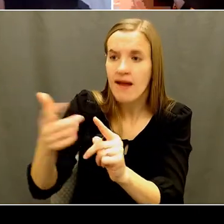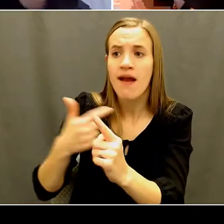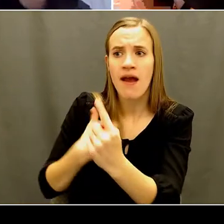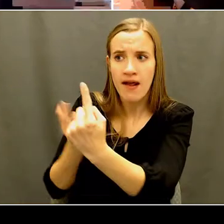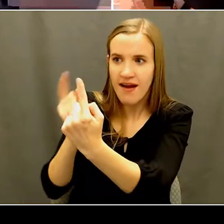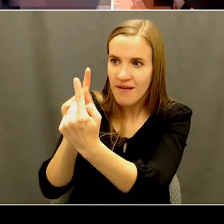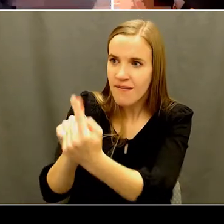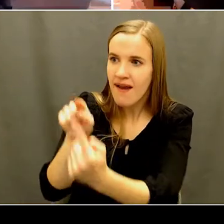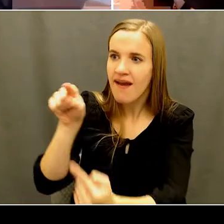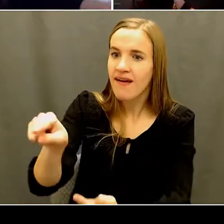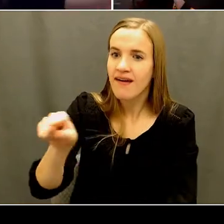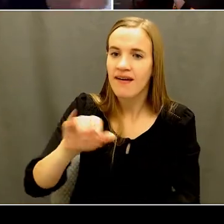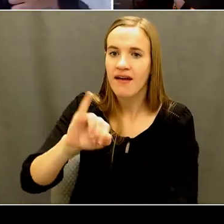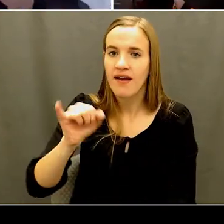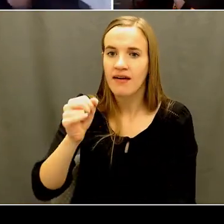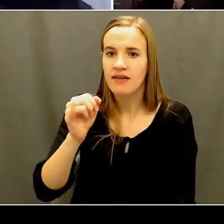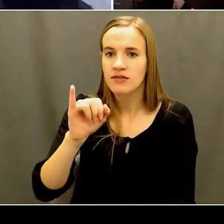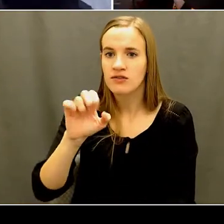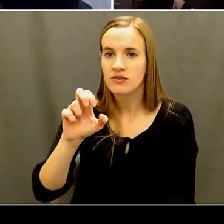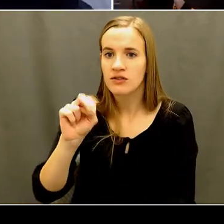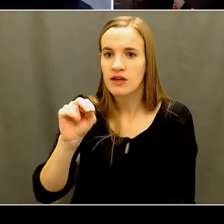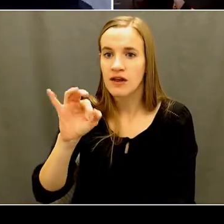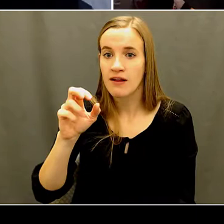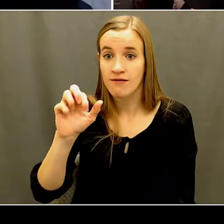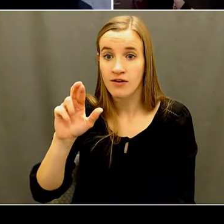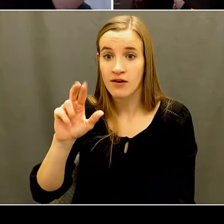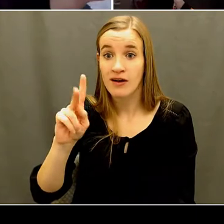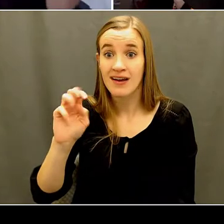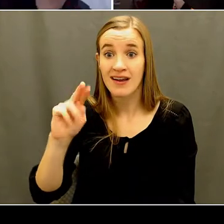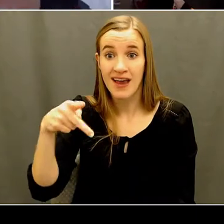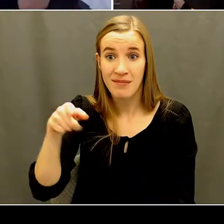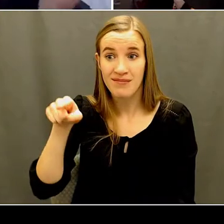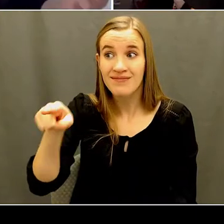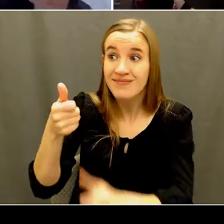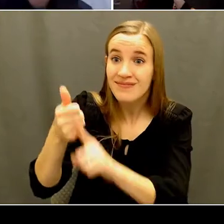had ever met in my life. And she had a career, she was married, she had